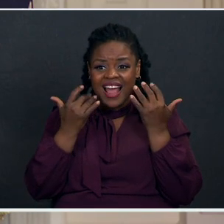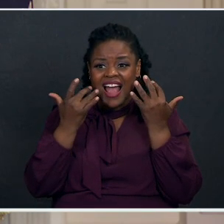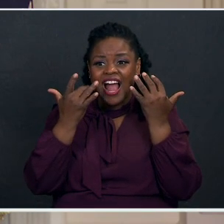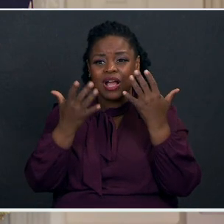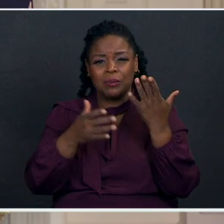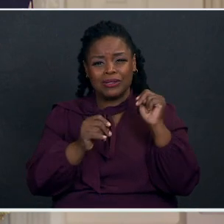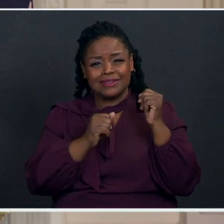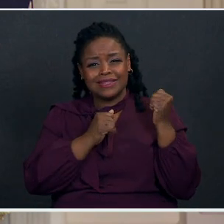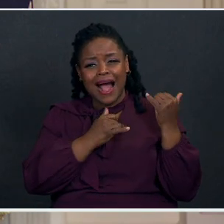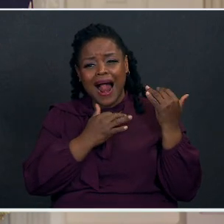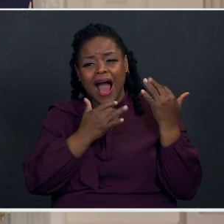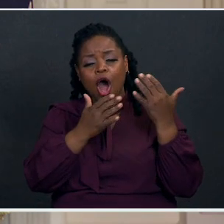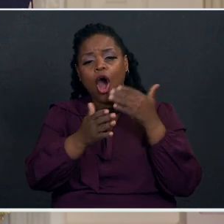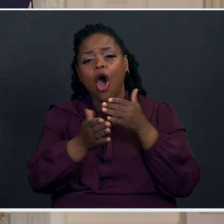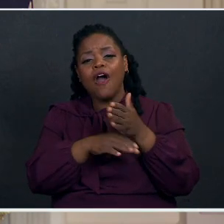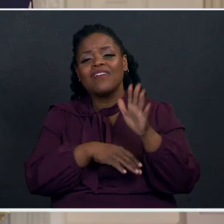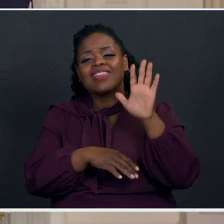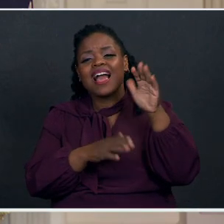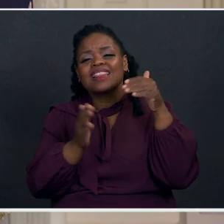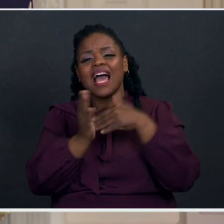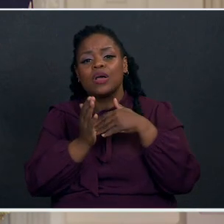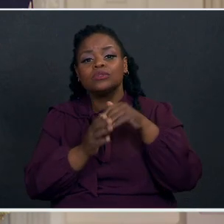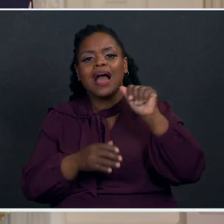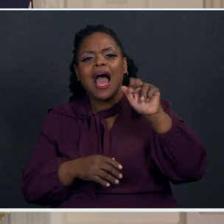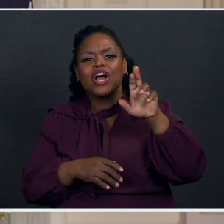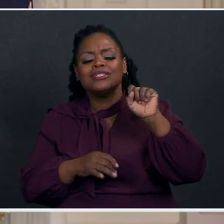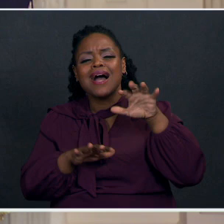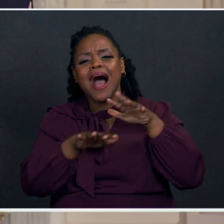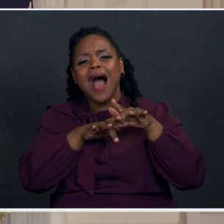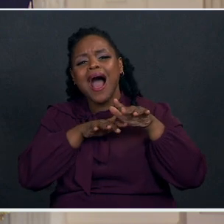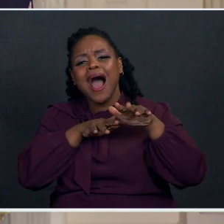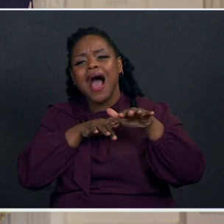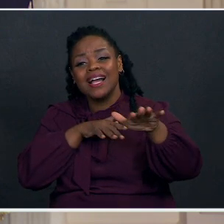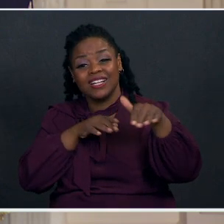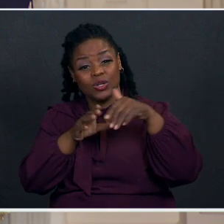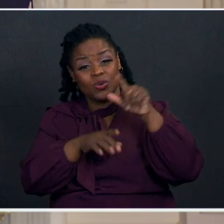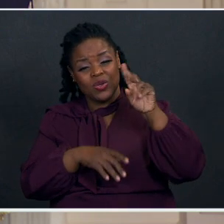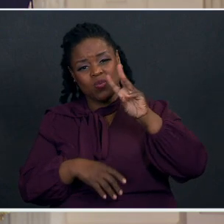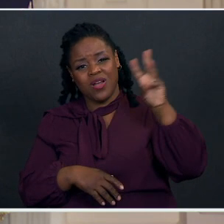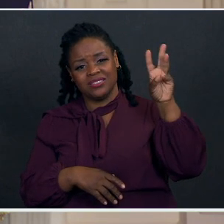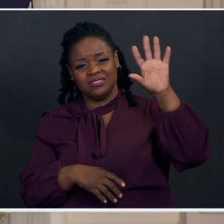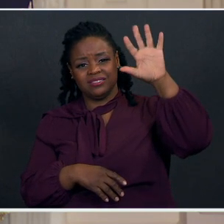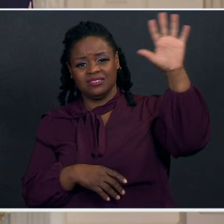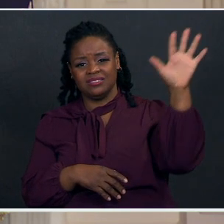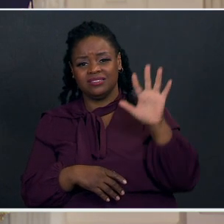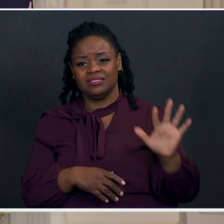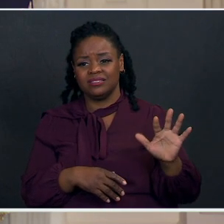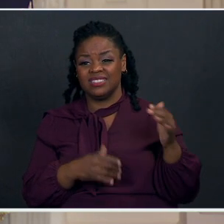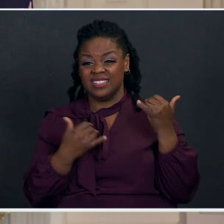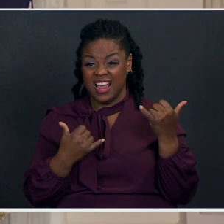a former Senator from California -- an area roughly the size of the entire state of New Jersey.